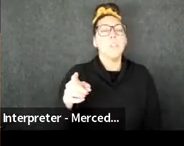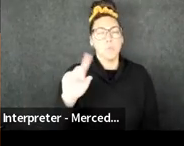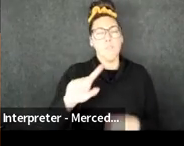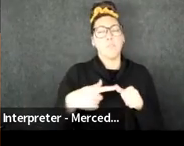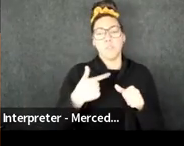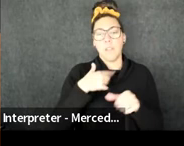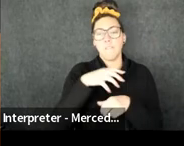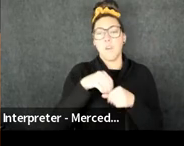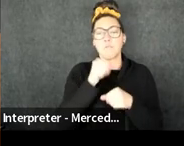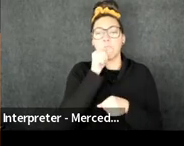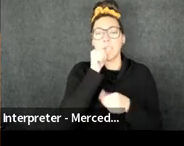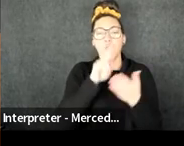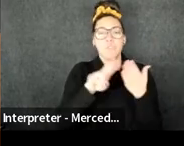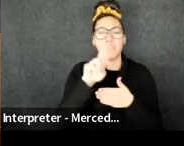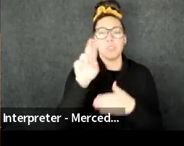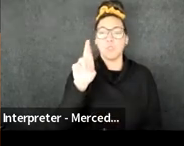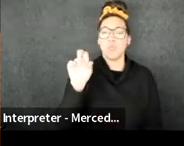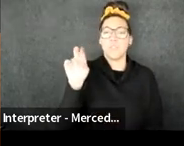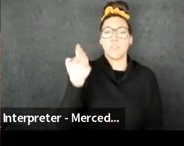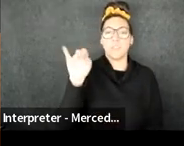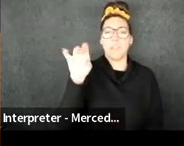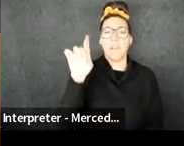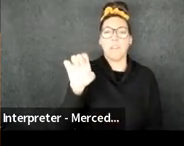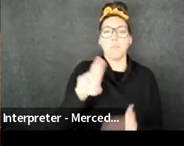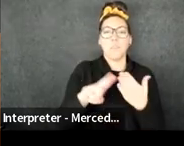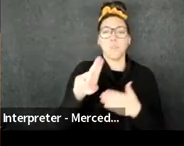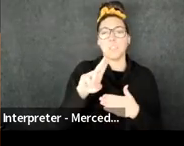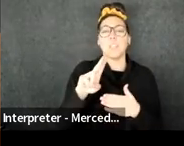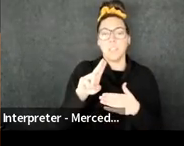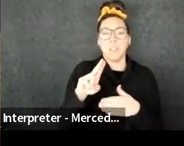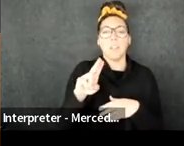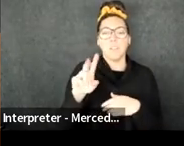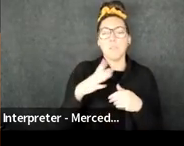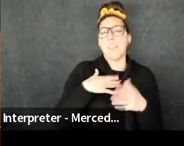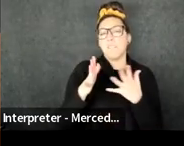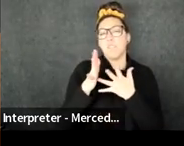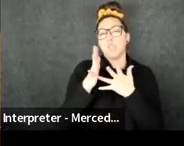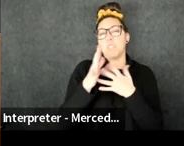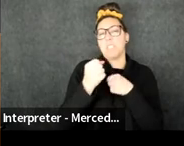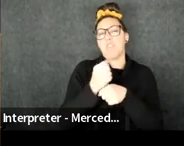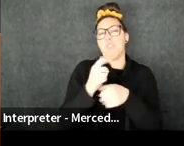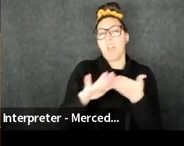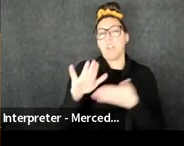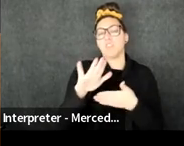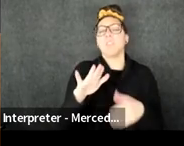in Riverside, California, for my freshman year of college, and after that freshman year, I decided to come back home to Fresno.